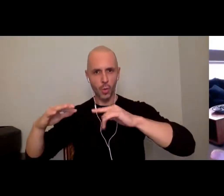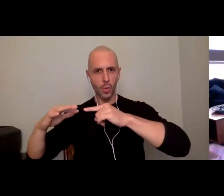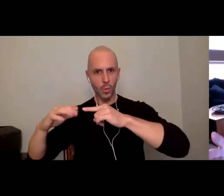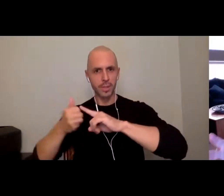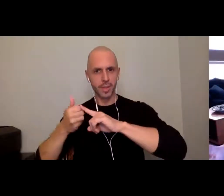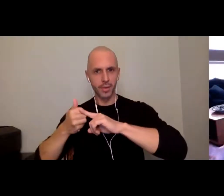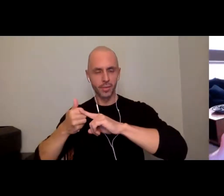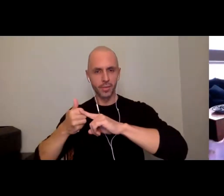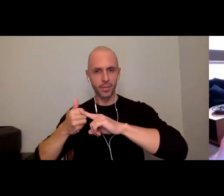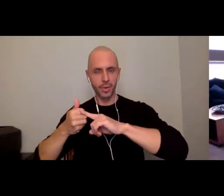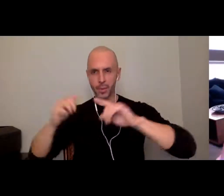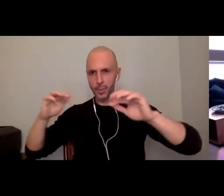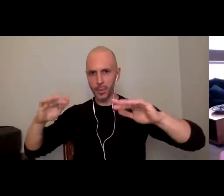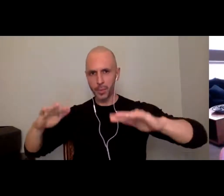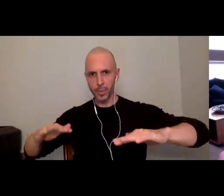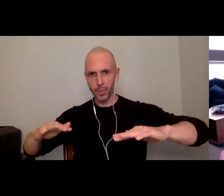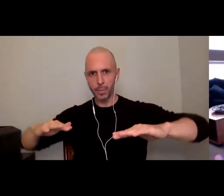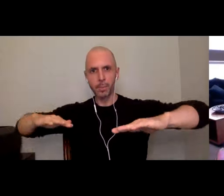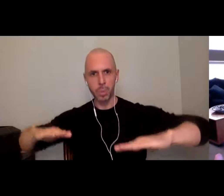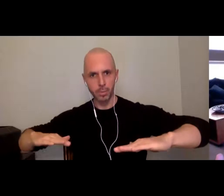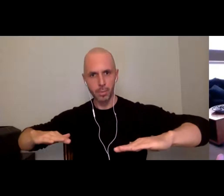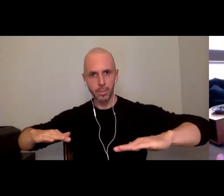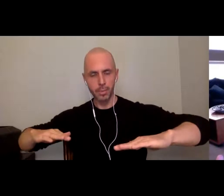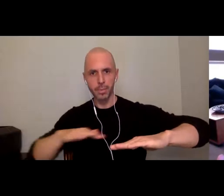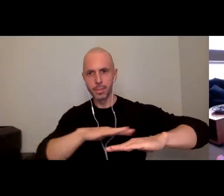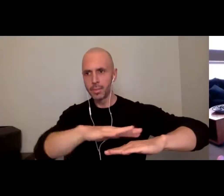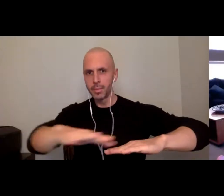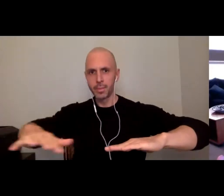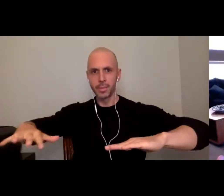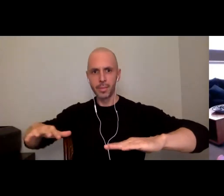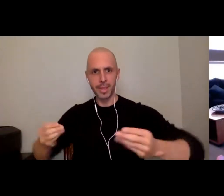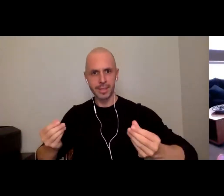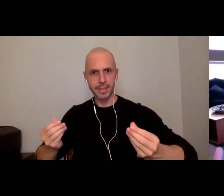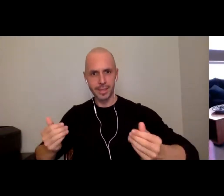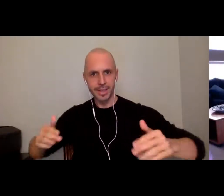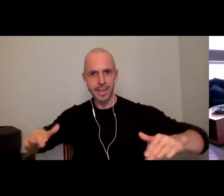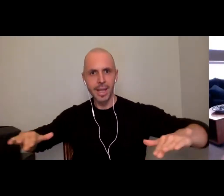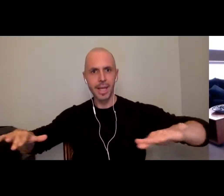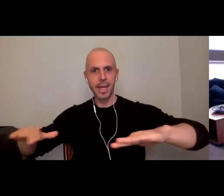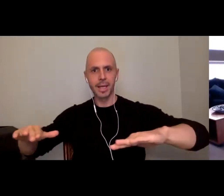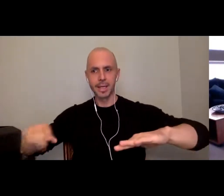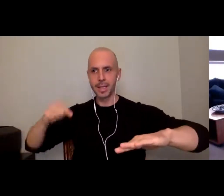this you know fairly ancient village that really should be saved and it's sort of at a section